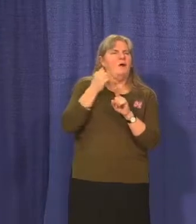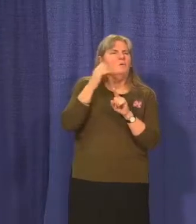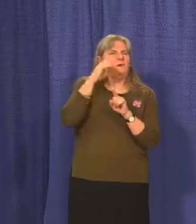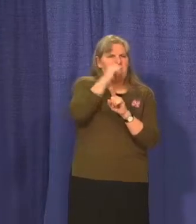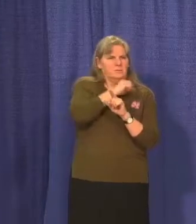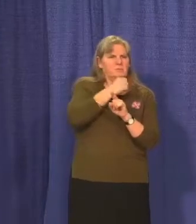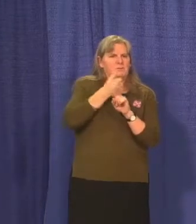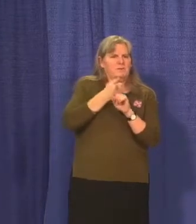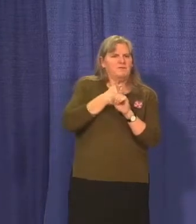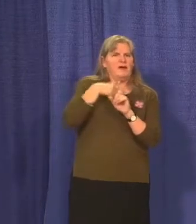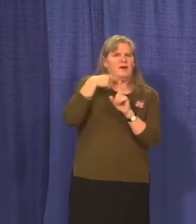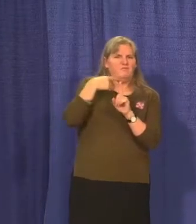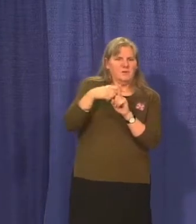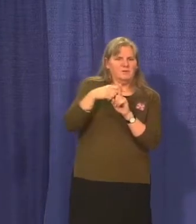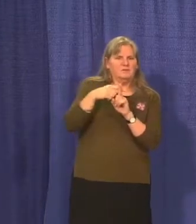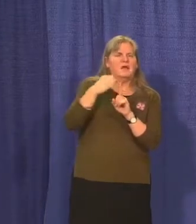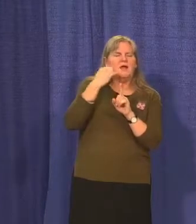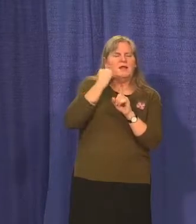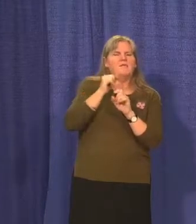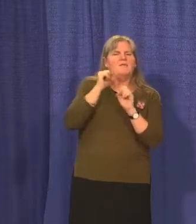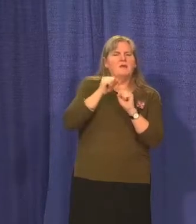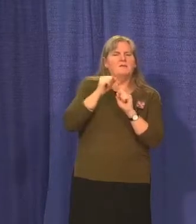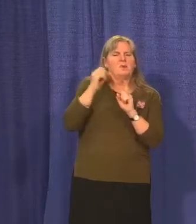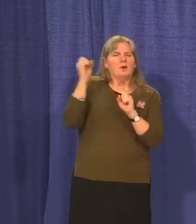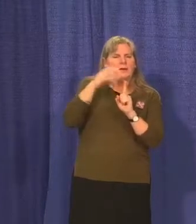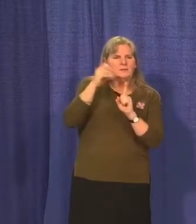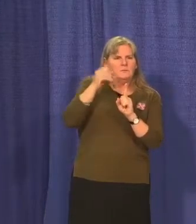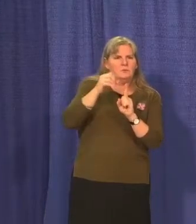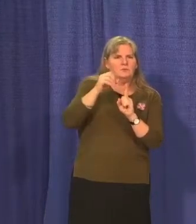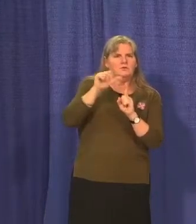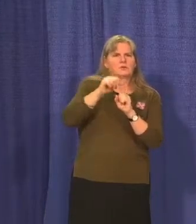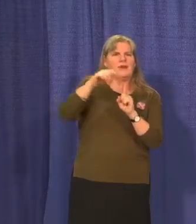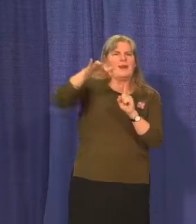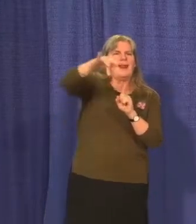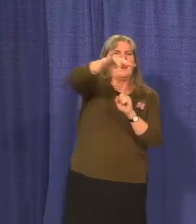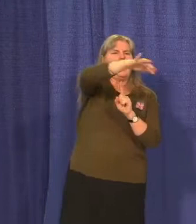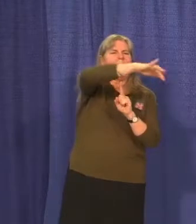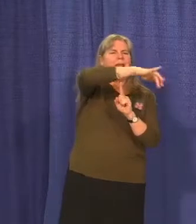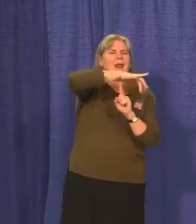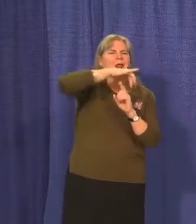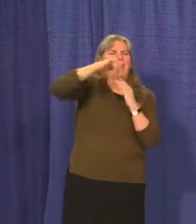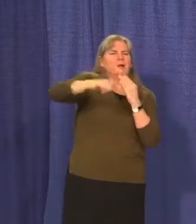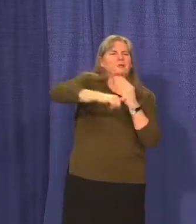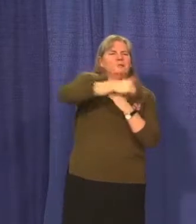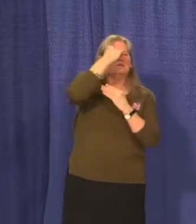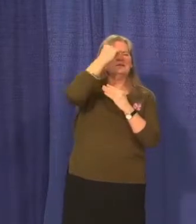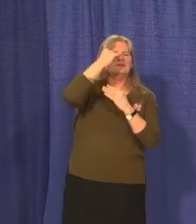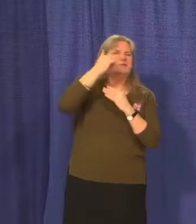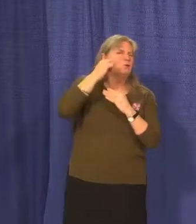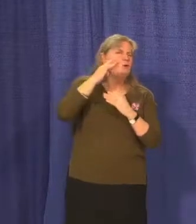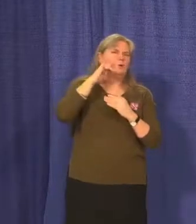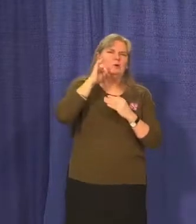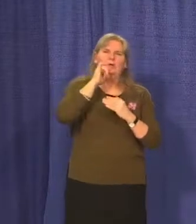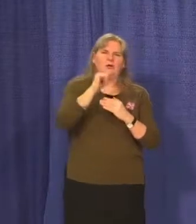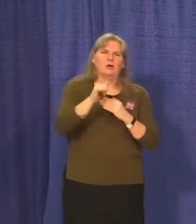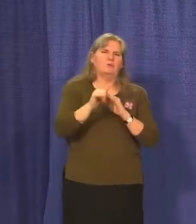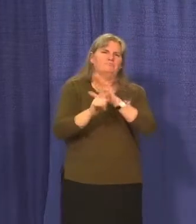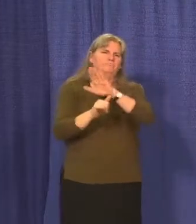positive, would there have been an exposure. We were very confident there was not exposure in any of these